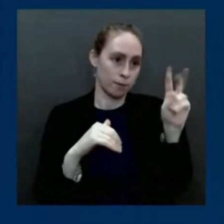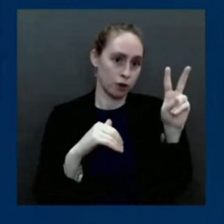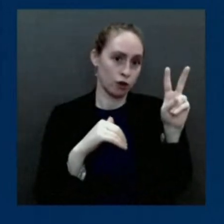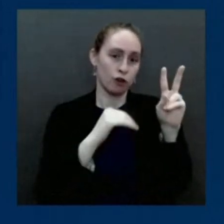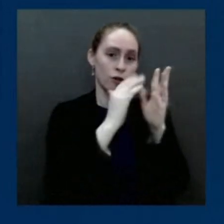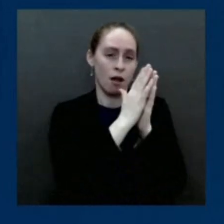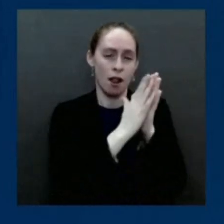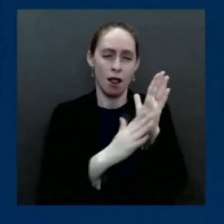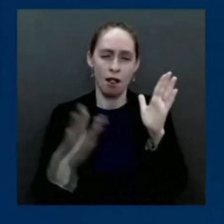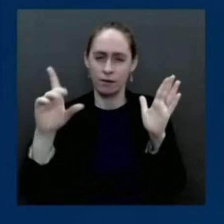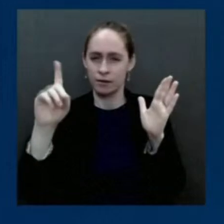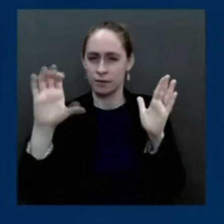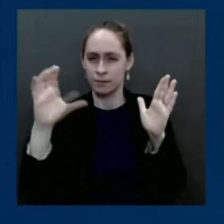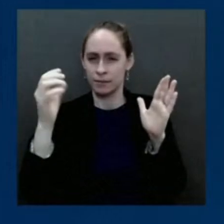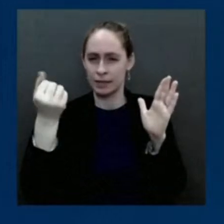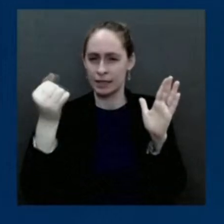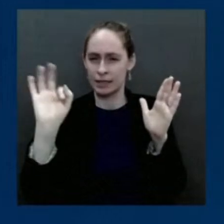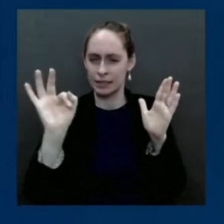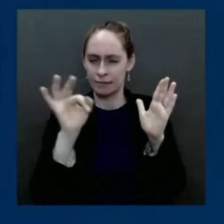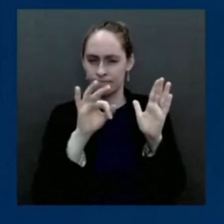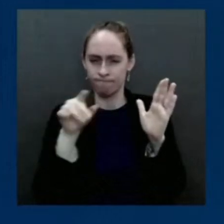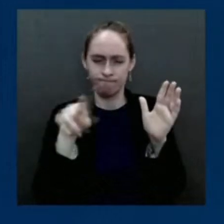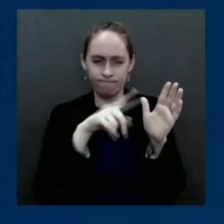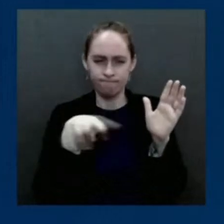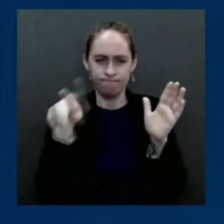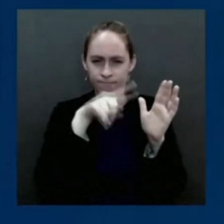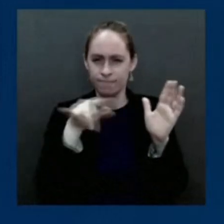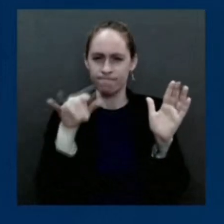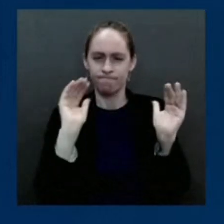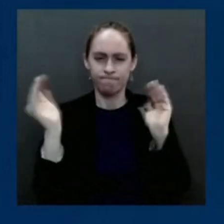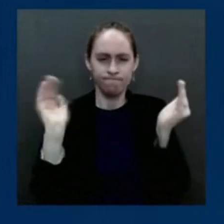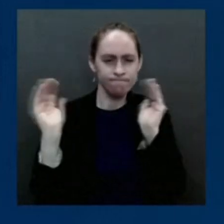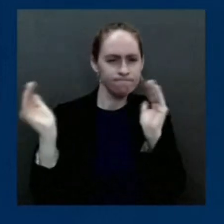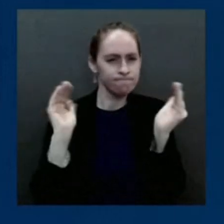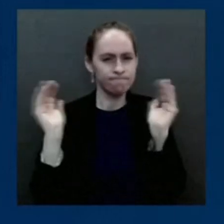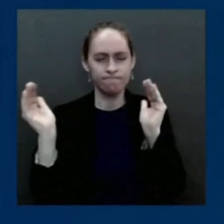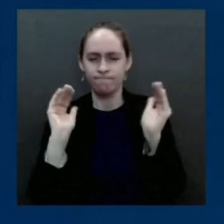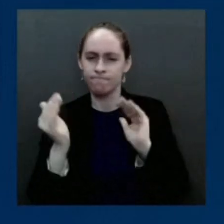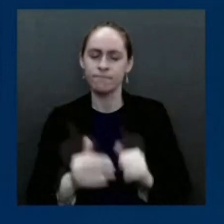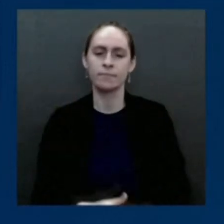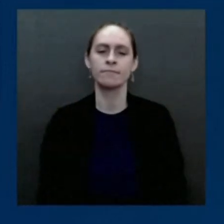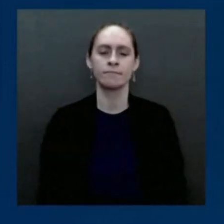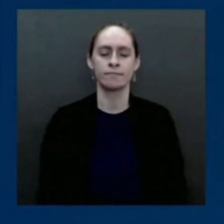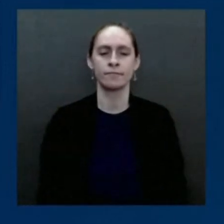NOVEMBER 1 TO DECEMBER 19 PRELIMINARY DATA SUGGESTS THAT